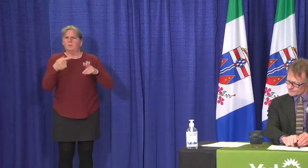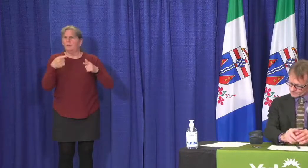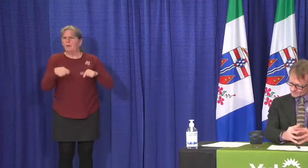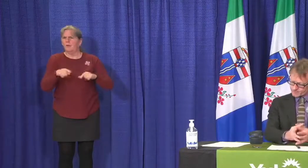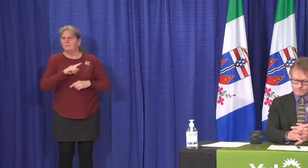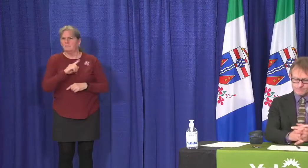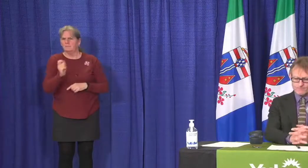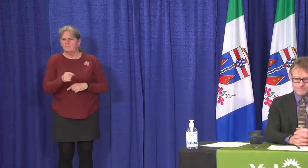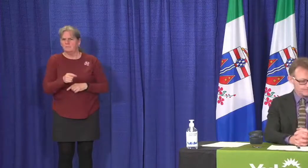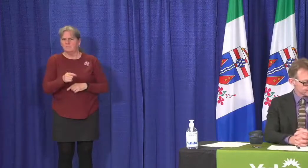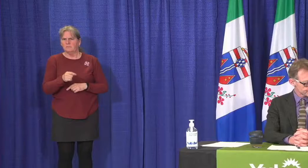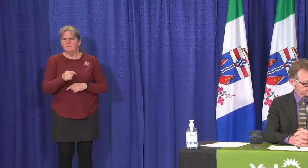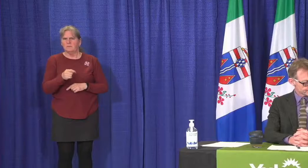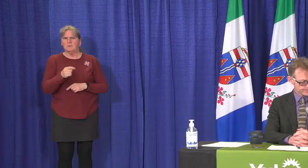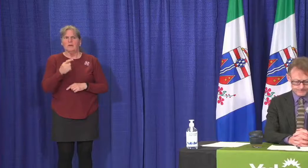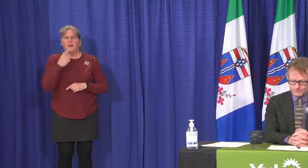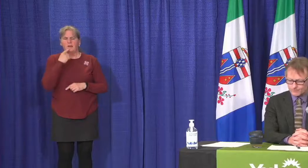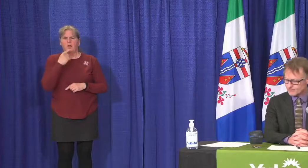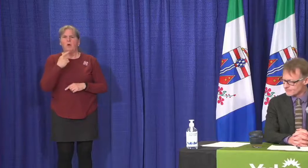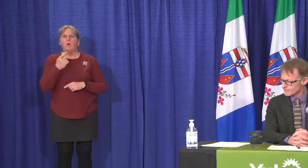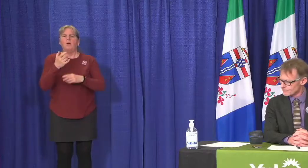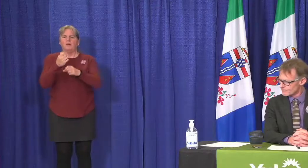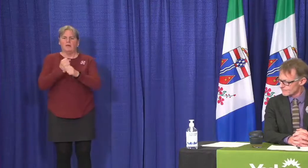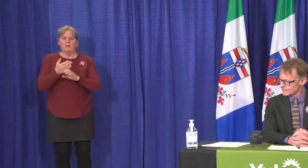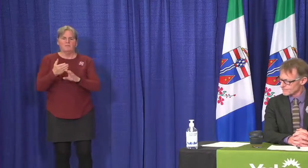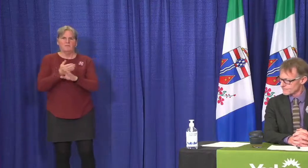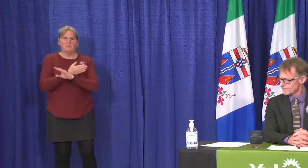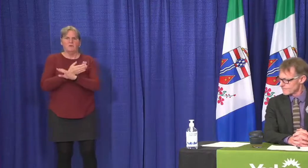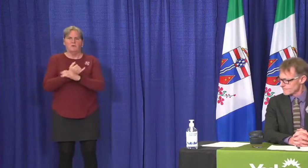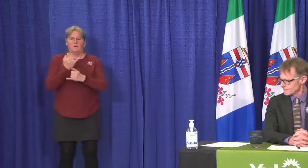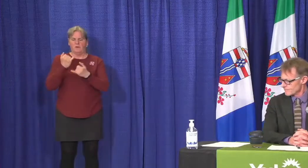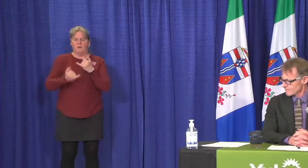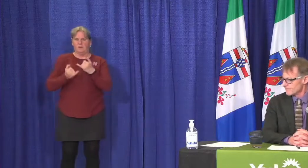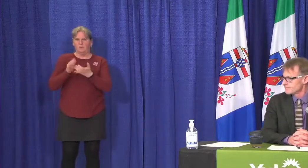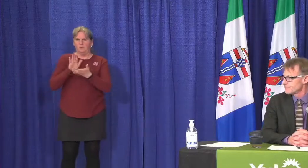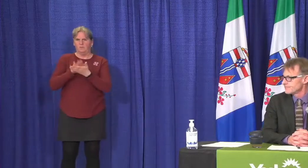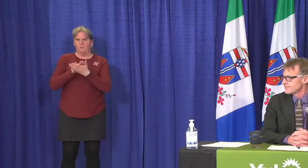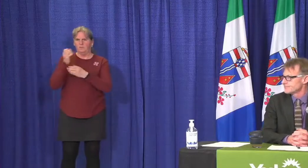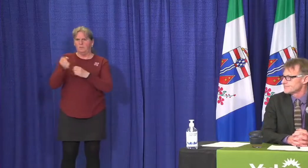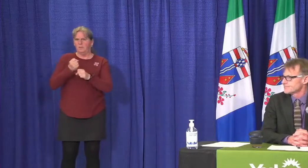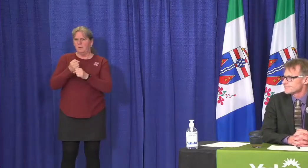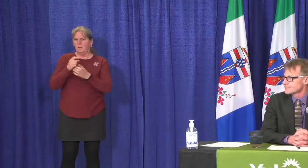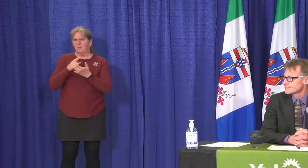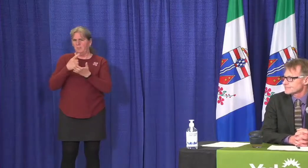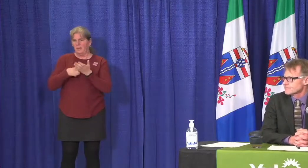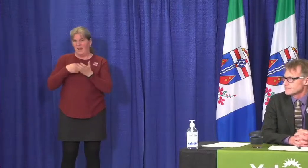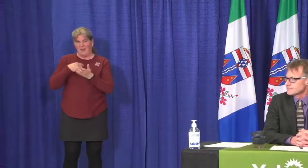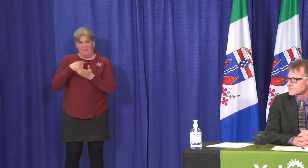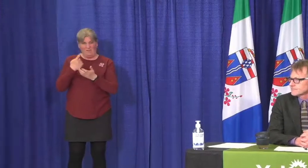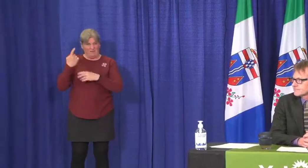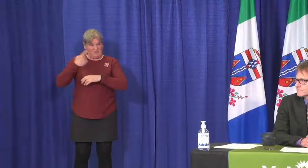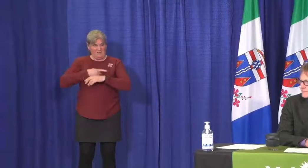receive that first dose. The health Minister said by the end of the school year but is